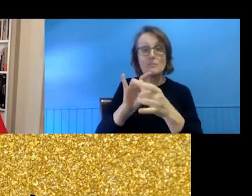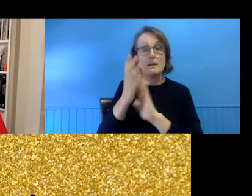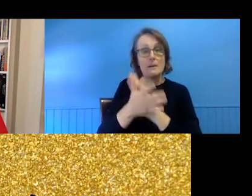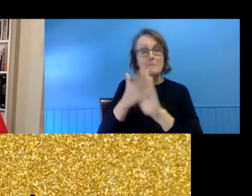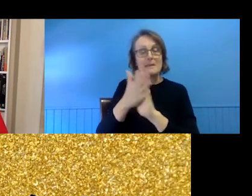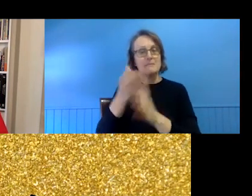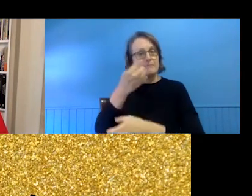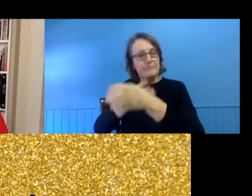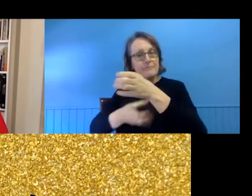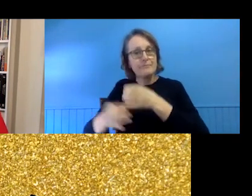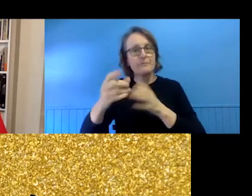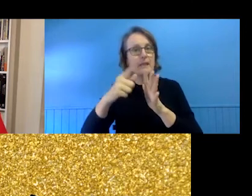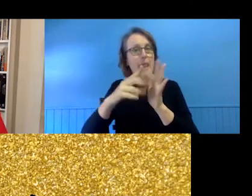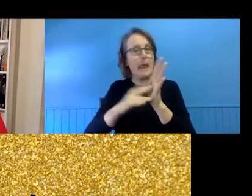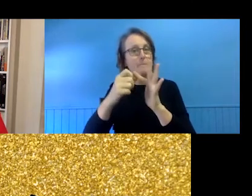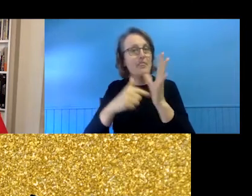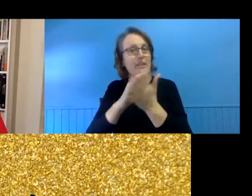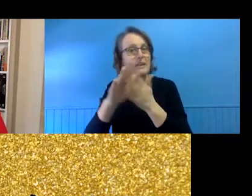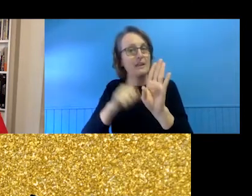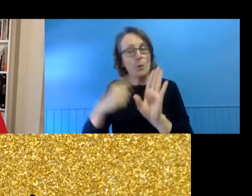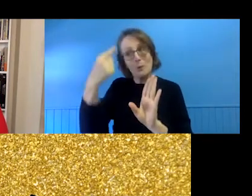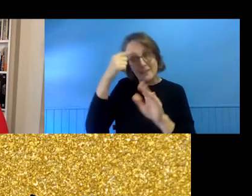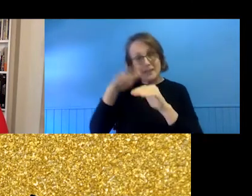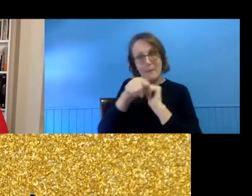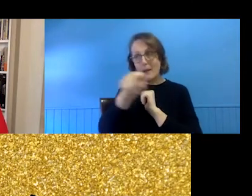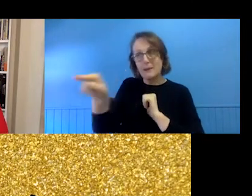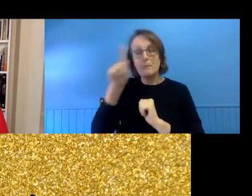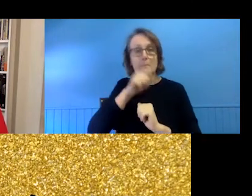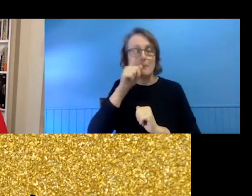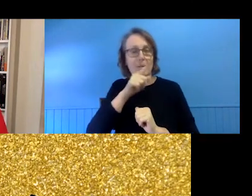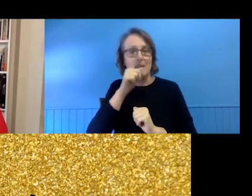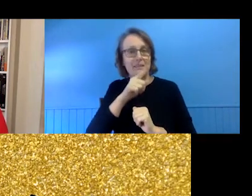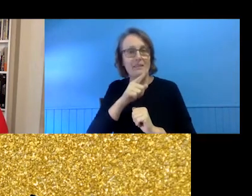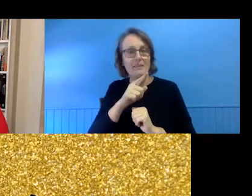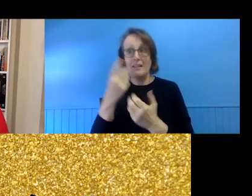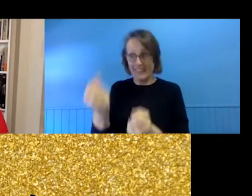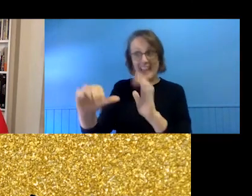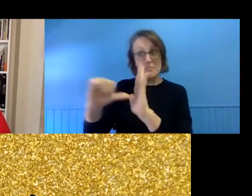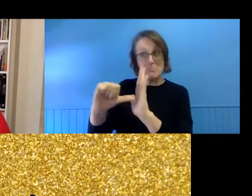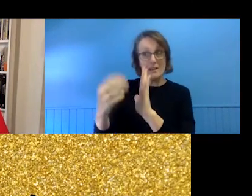the people who have, you know, money in their pockets or something to